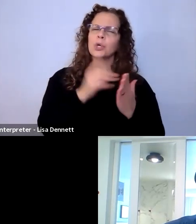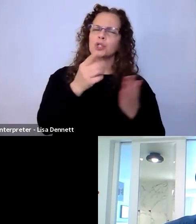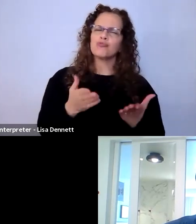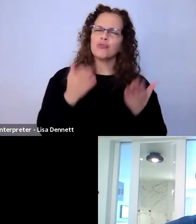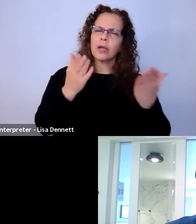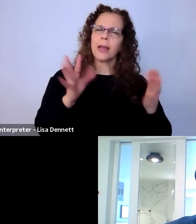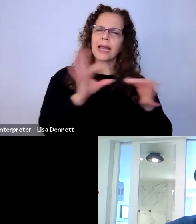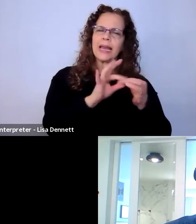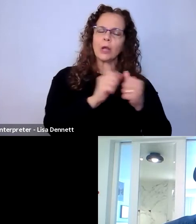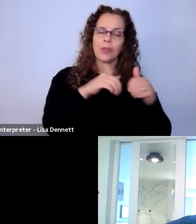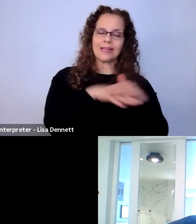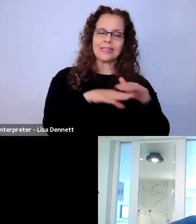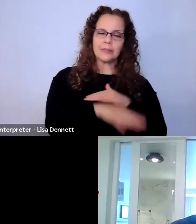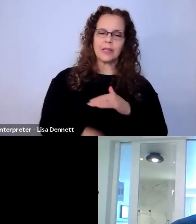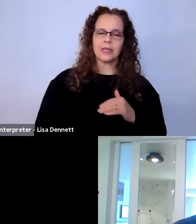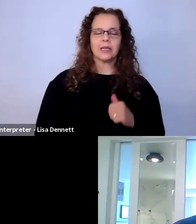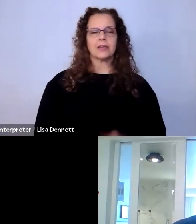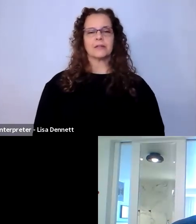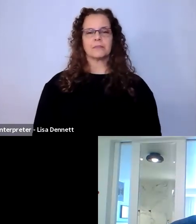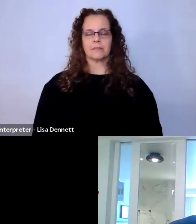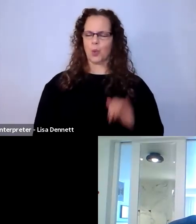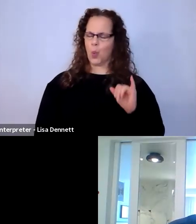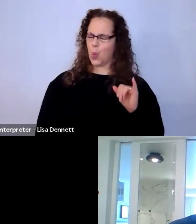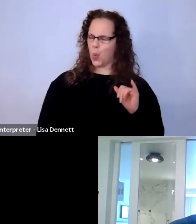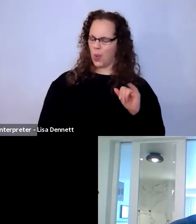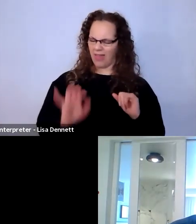Jennison Asuncion: Oh, that that's a tough one there's been some